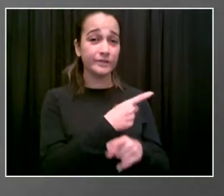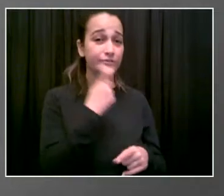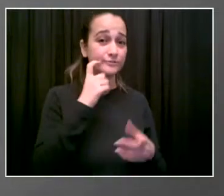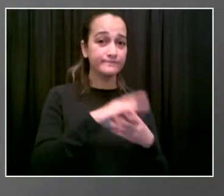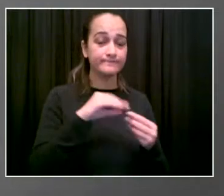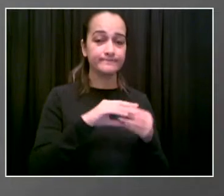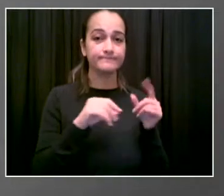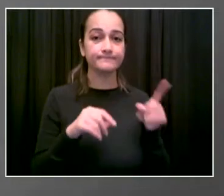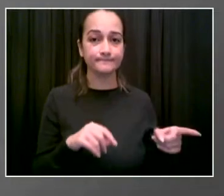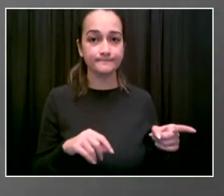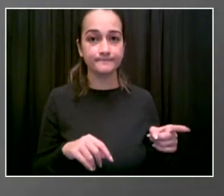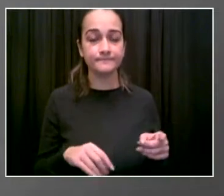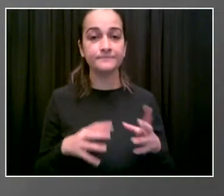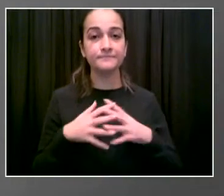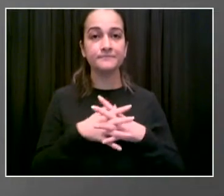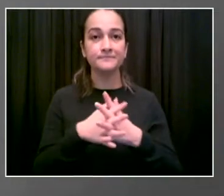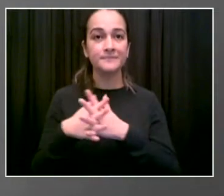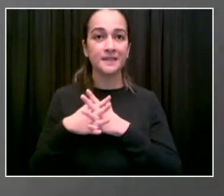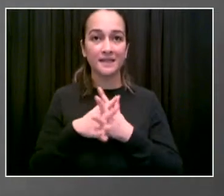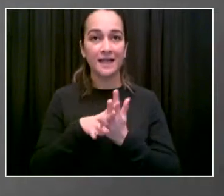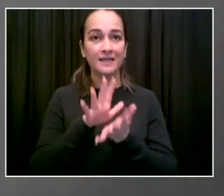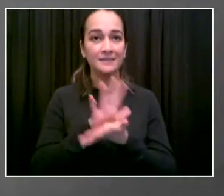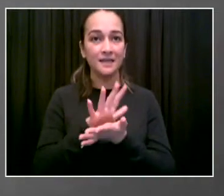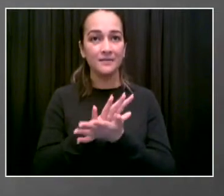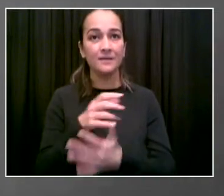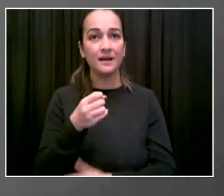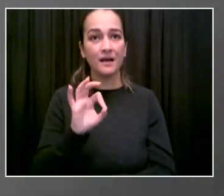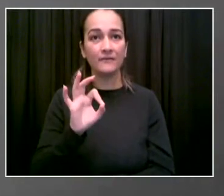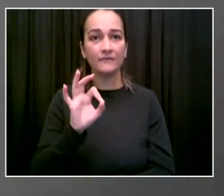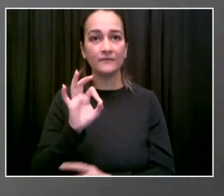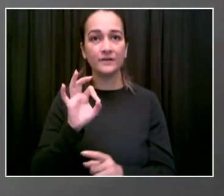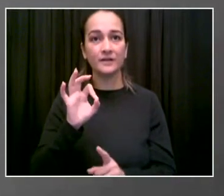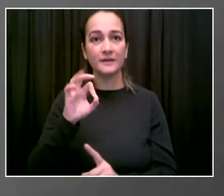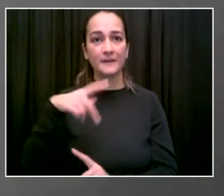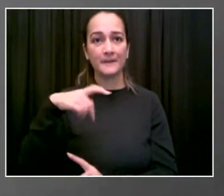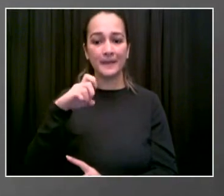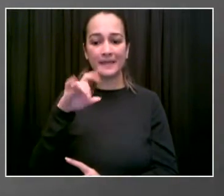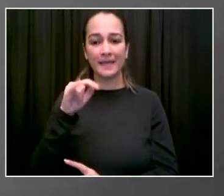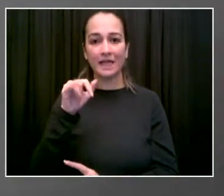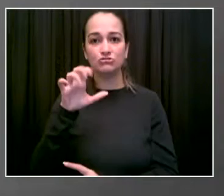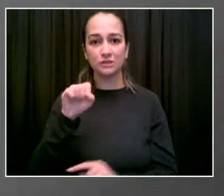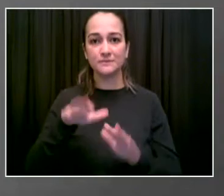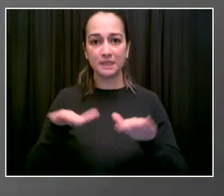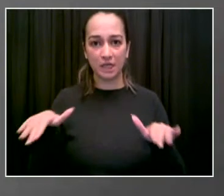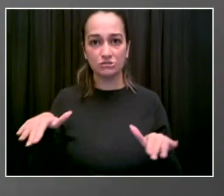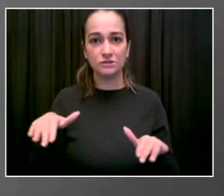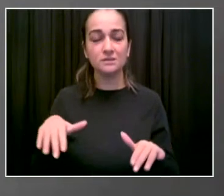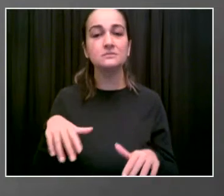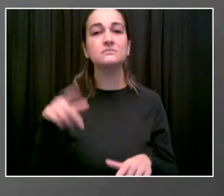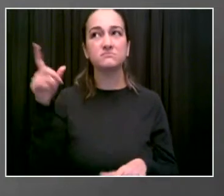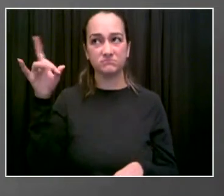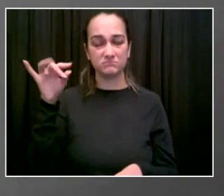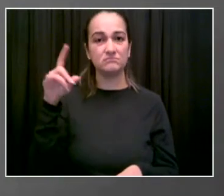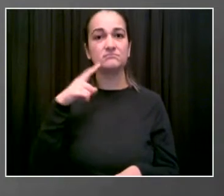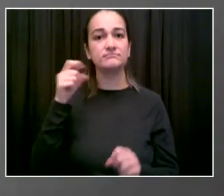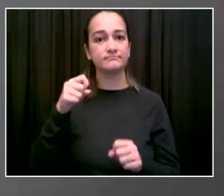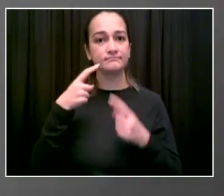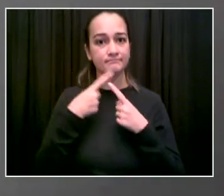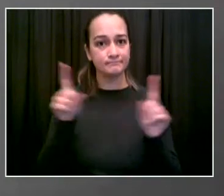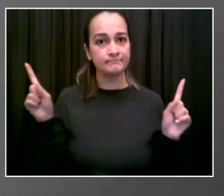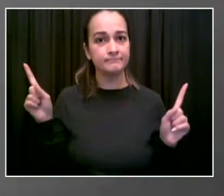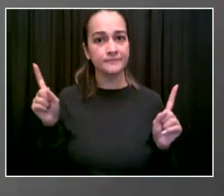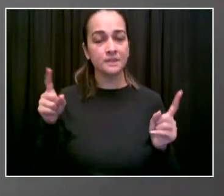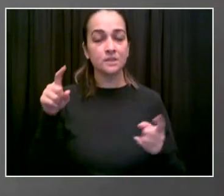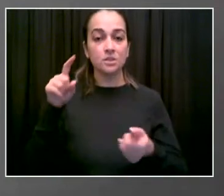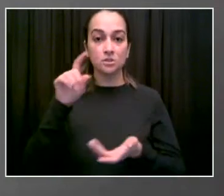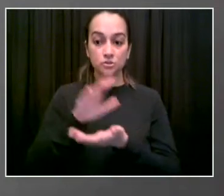OVER TO DOCTOR